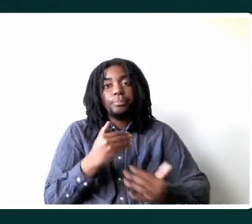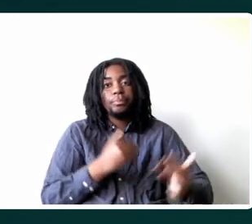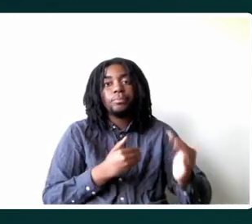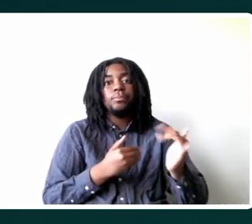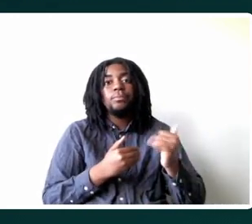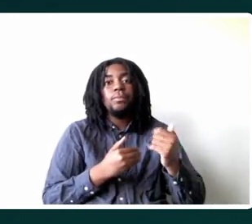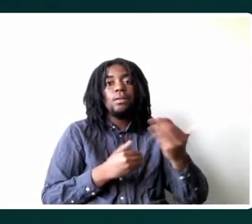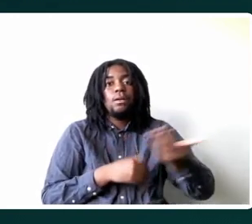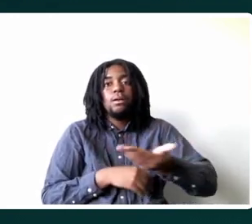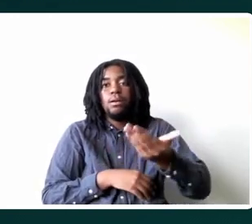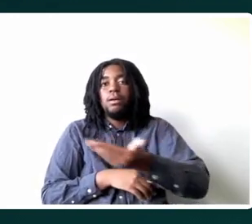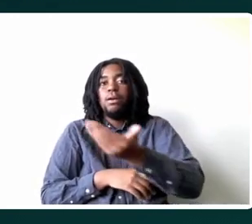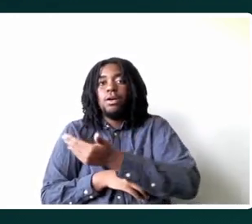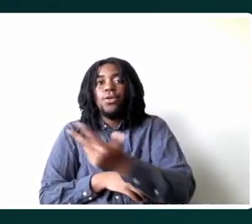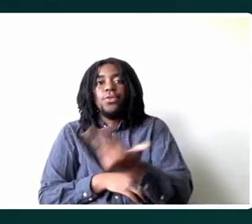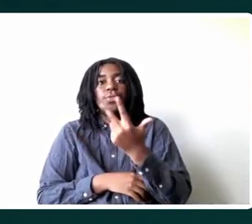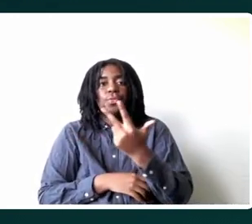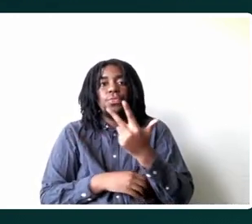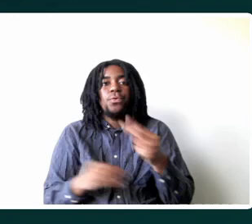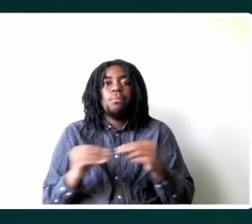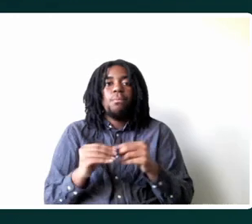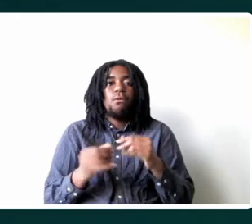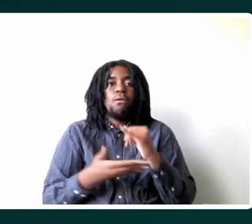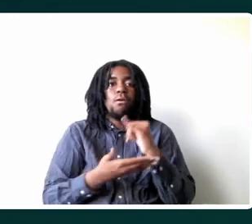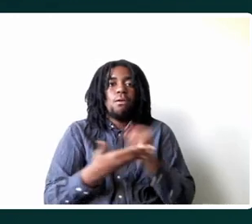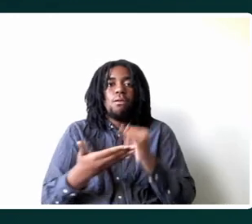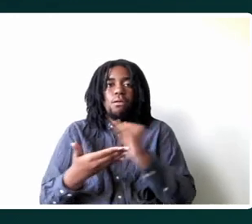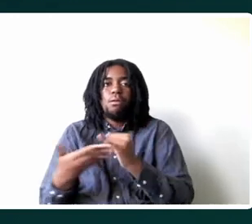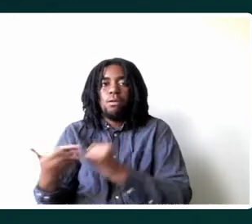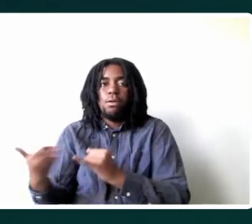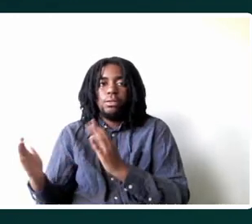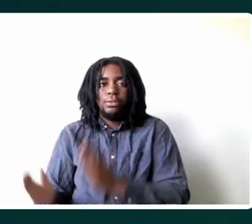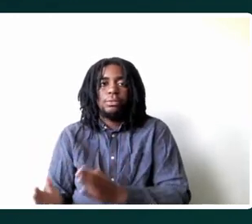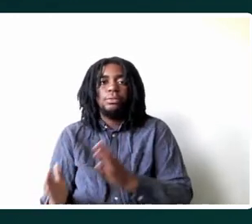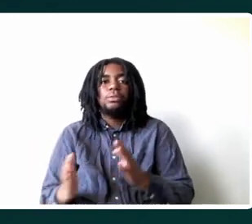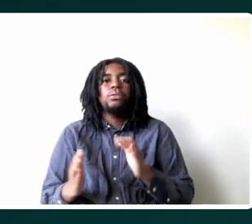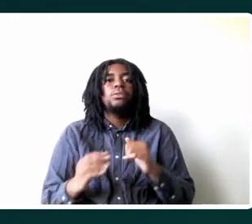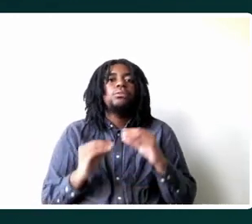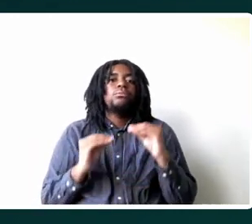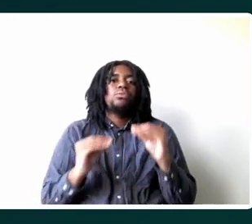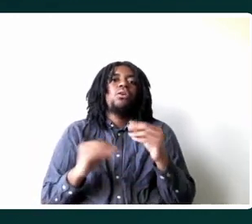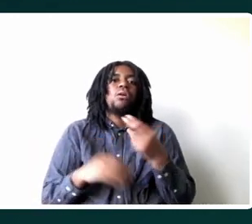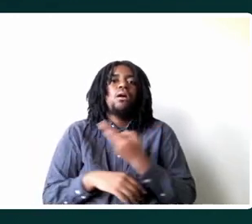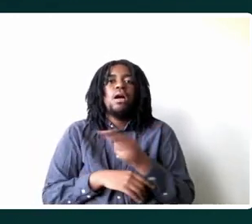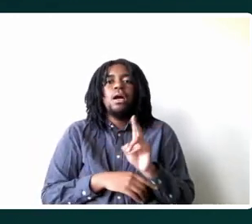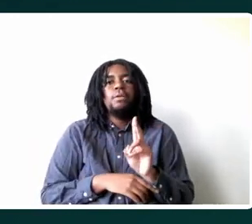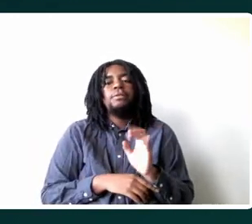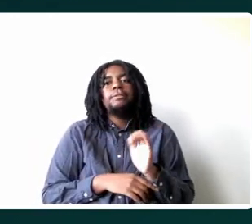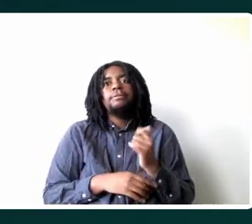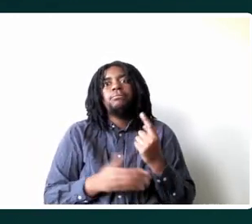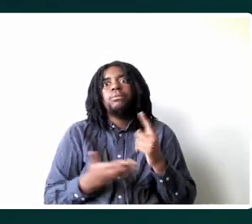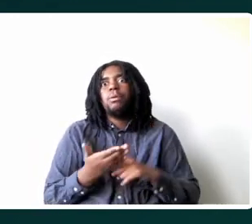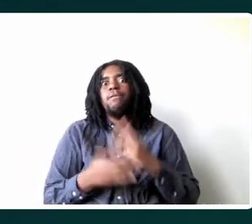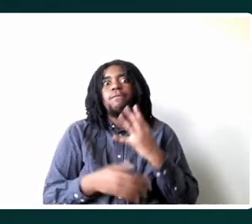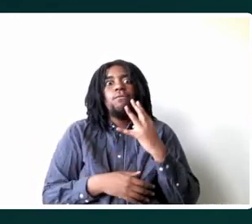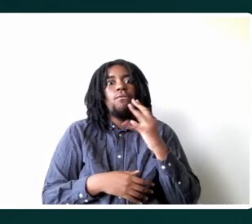artists who each taught at Howard for, in some cases 40 years, in some cases almost 50 years.